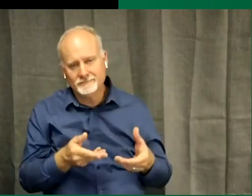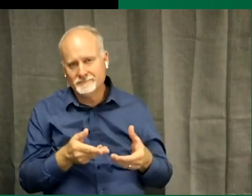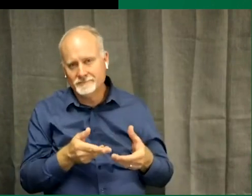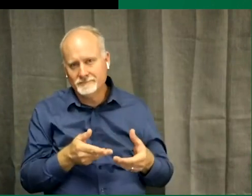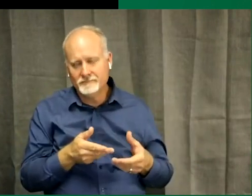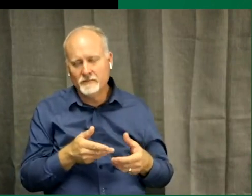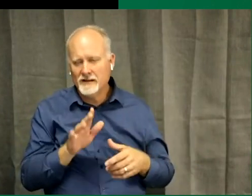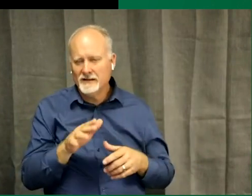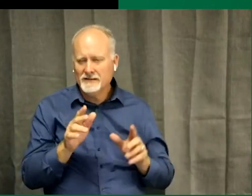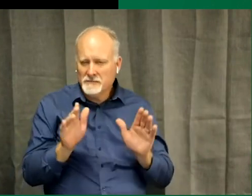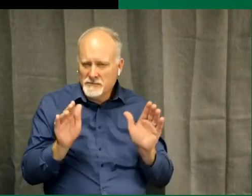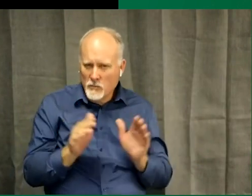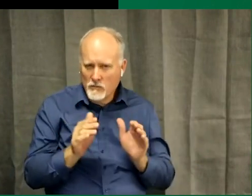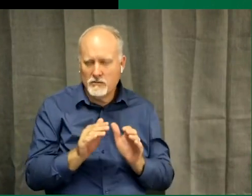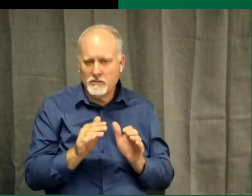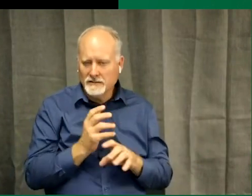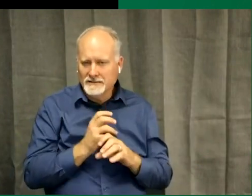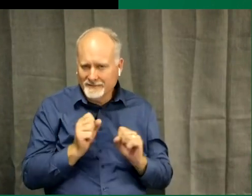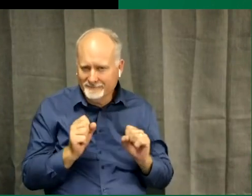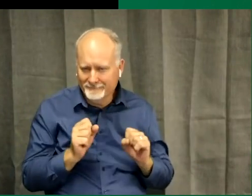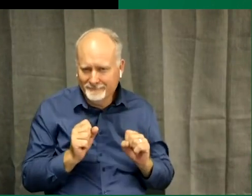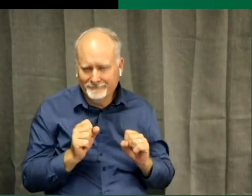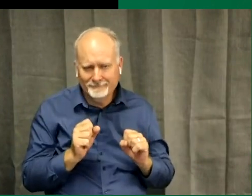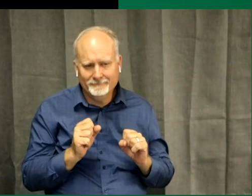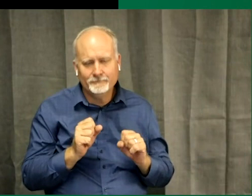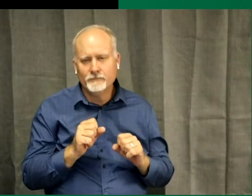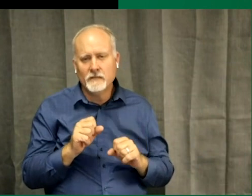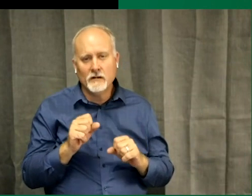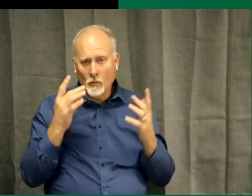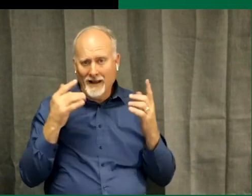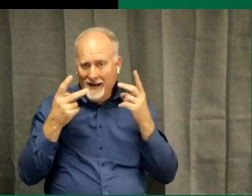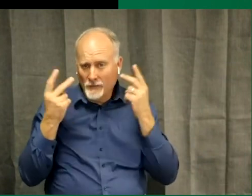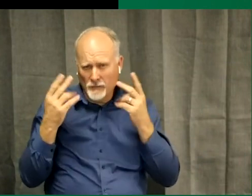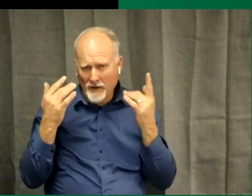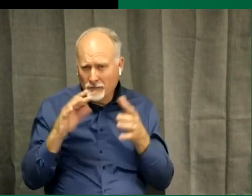keep it small keep it safe and why why halloween why do we bring this up well number one it's a